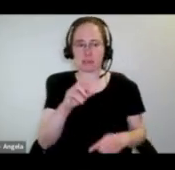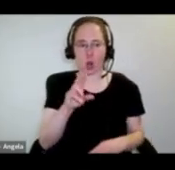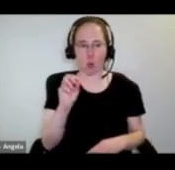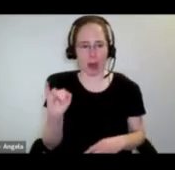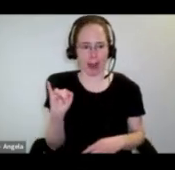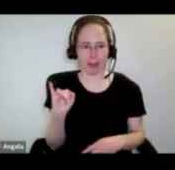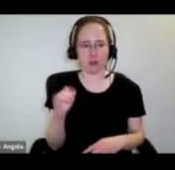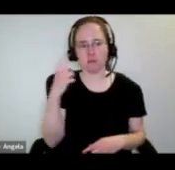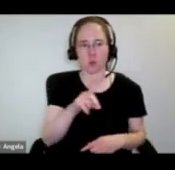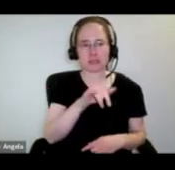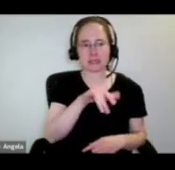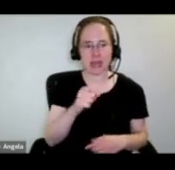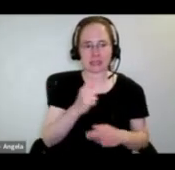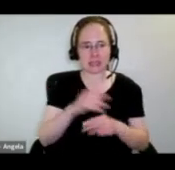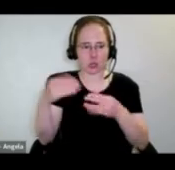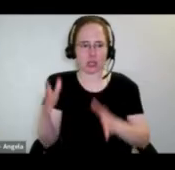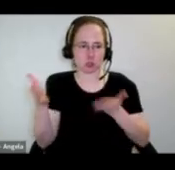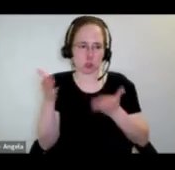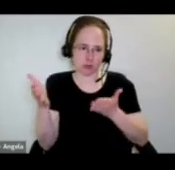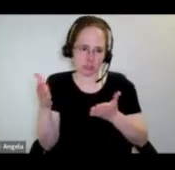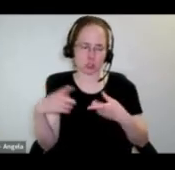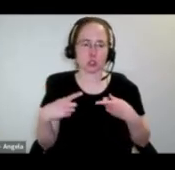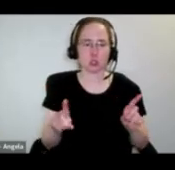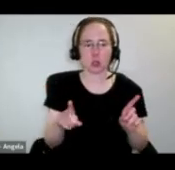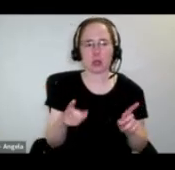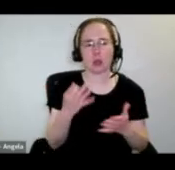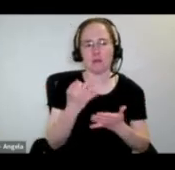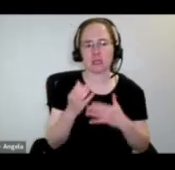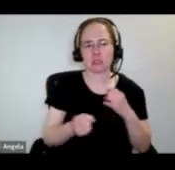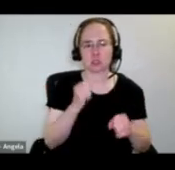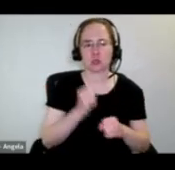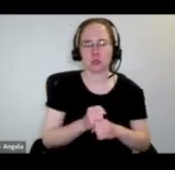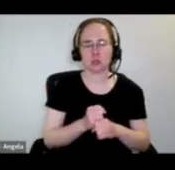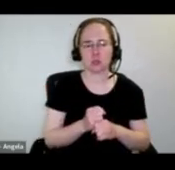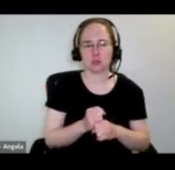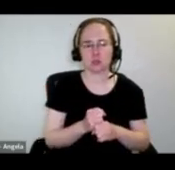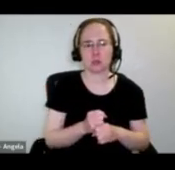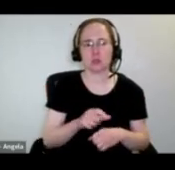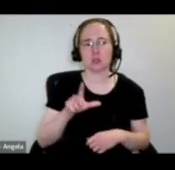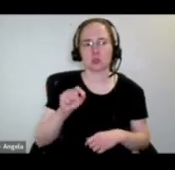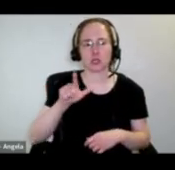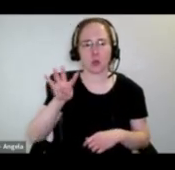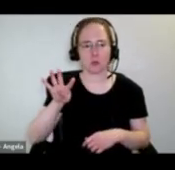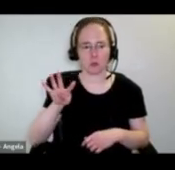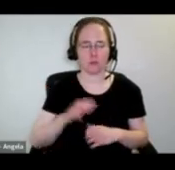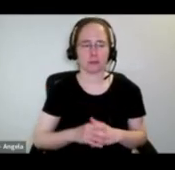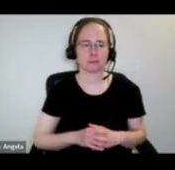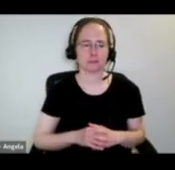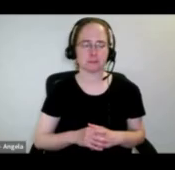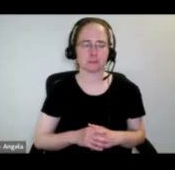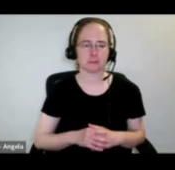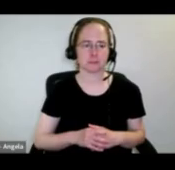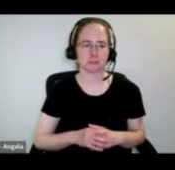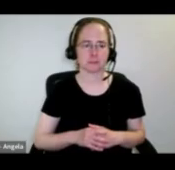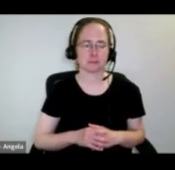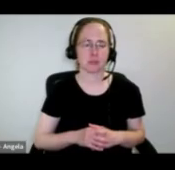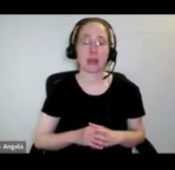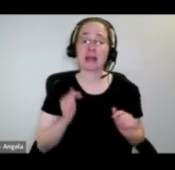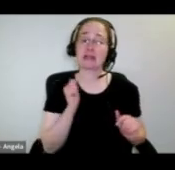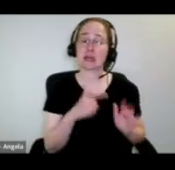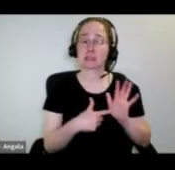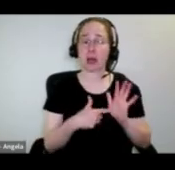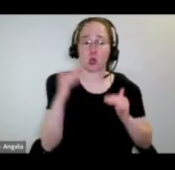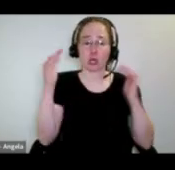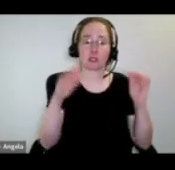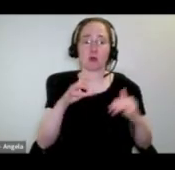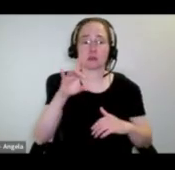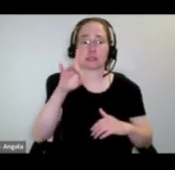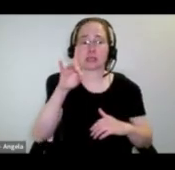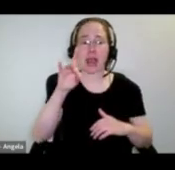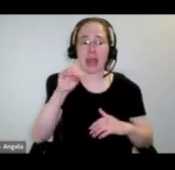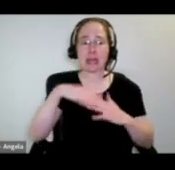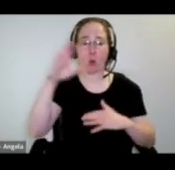David Watkins: Here we used an additional model to estimate ROI for DAS caregiver services provided during state fiscal year 2024.